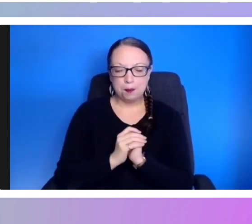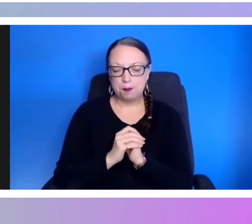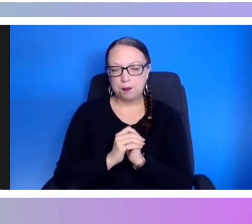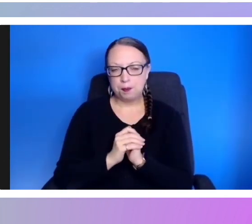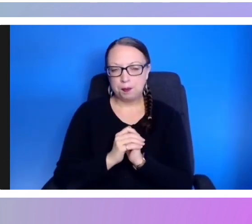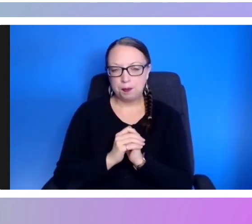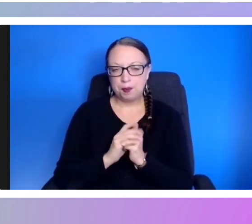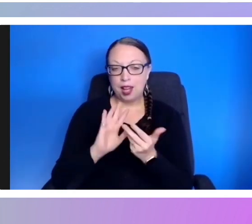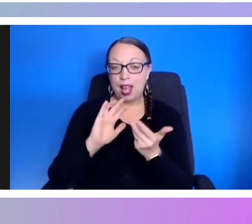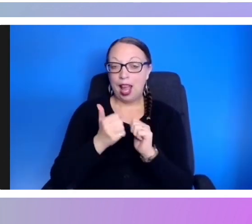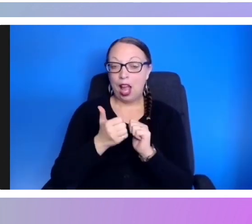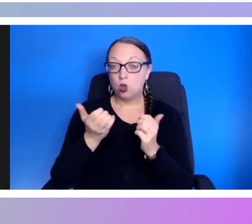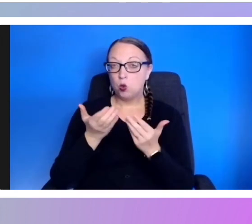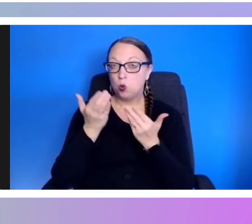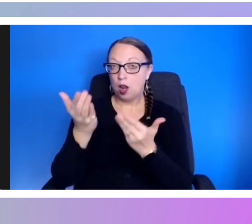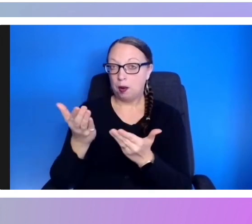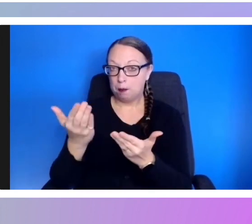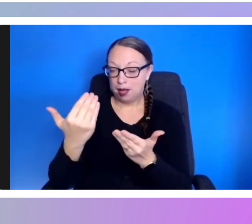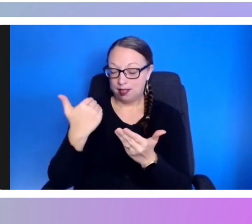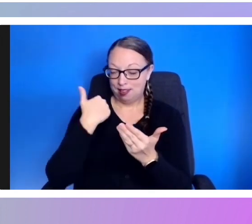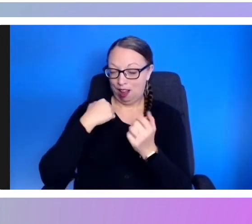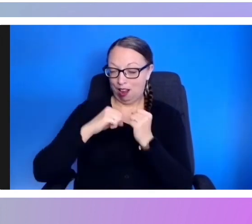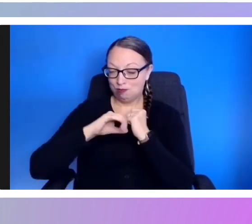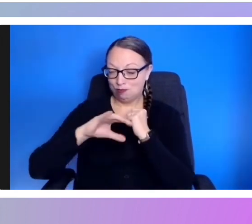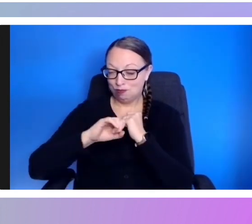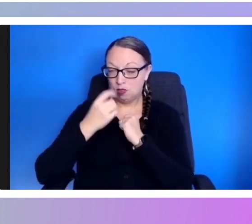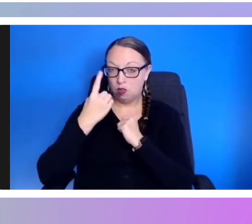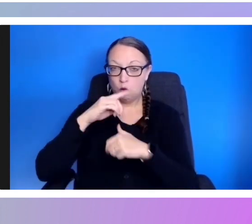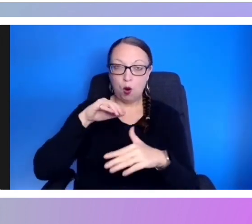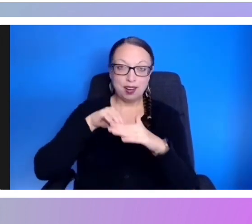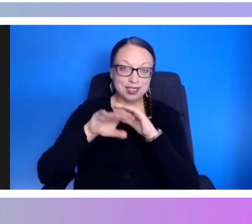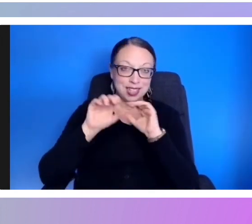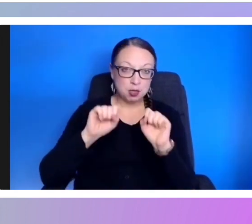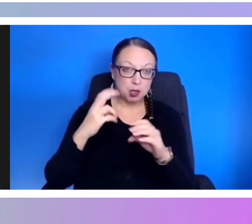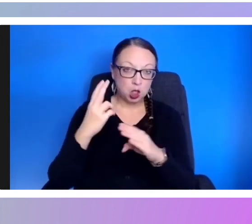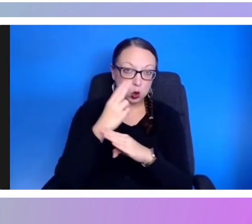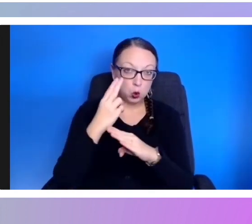I advocate for accessibility user testing at my company?